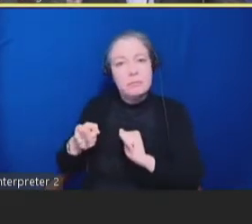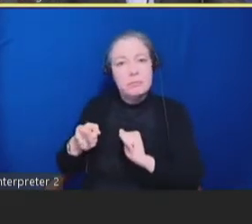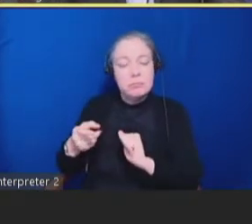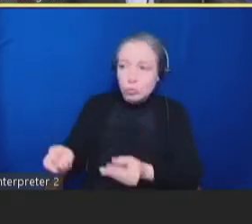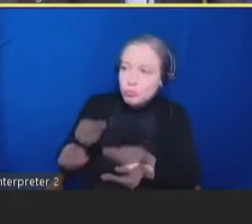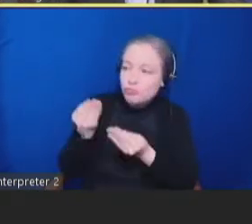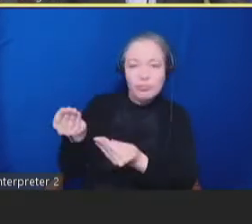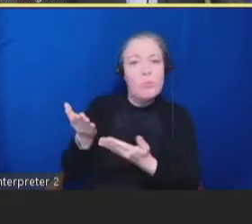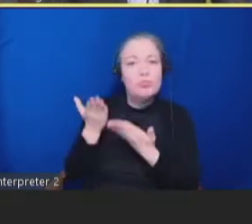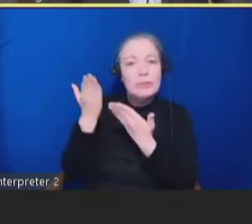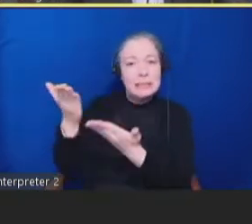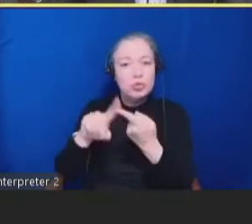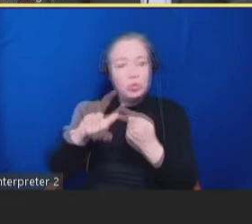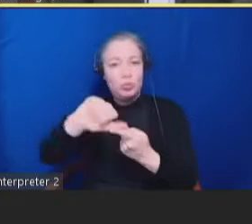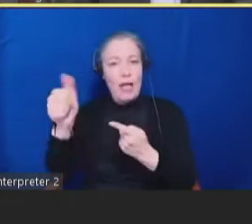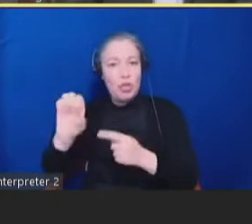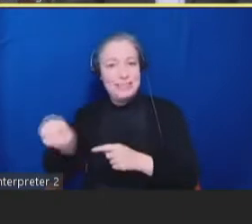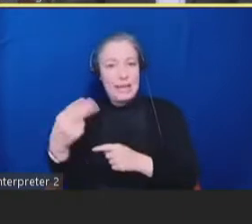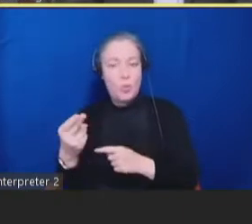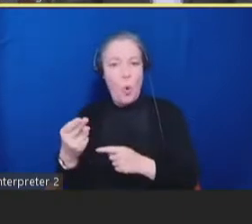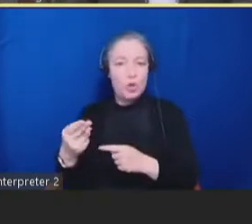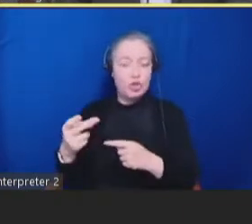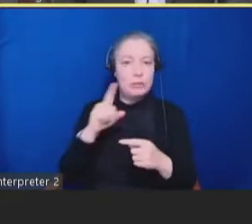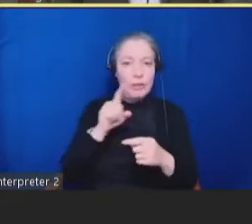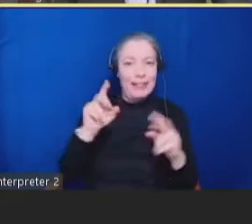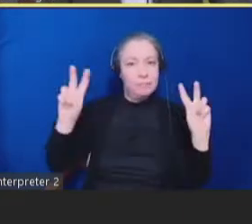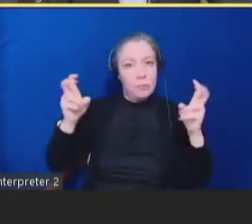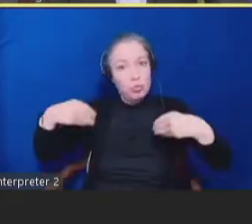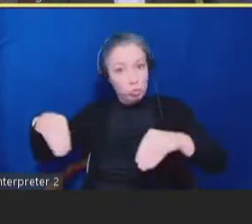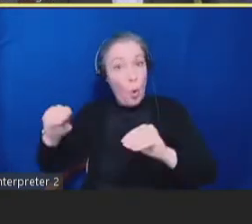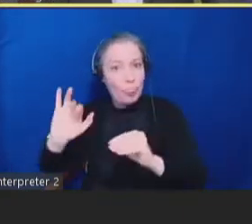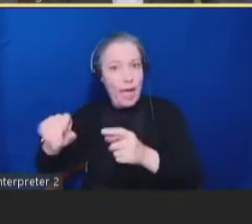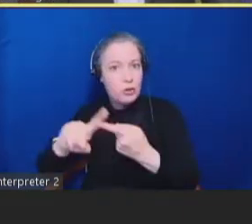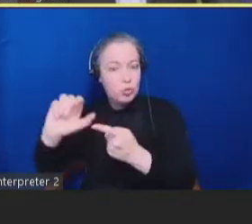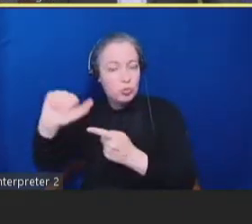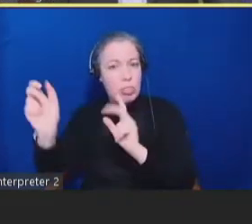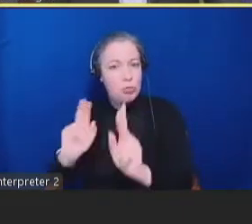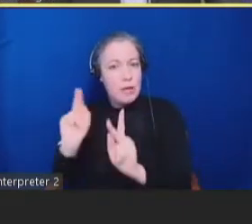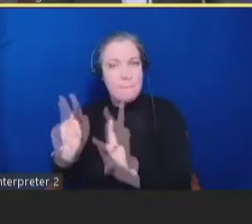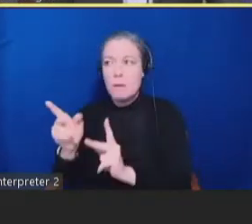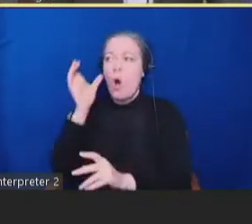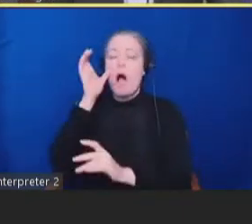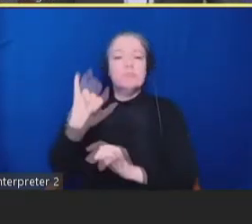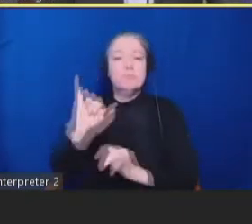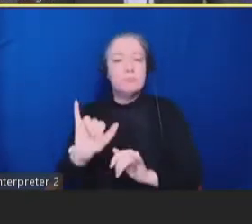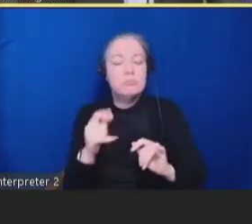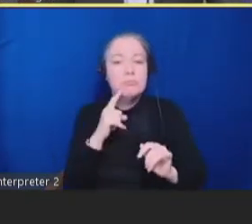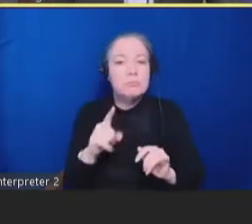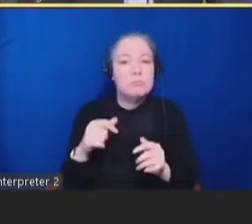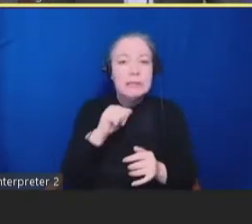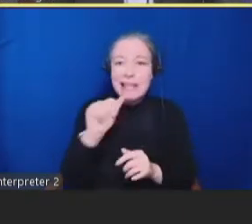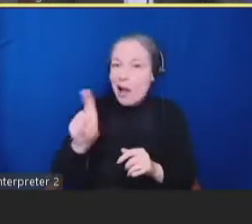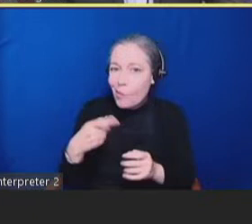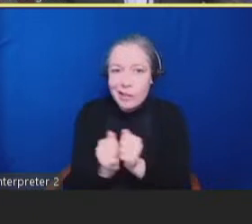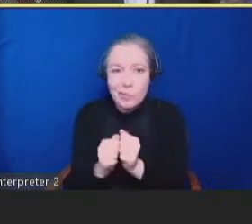health. It is also not meant to be necessarily a predictive tool. Looking at what we call inputs